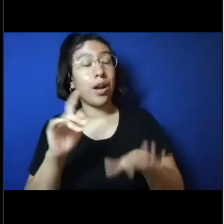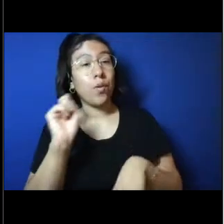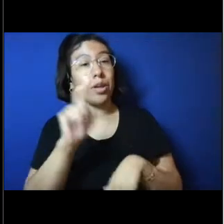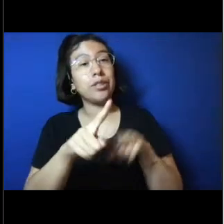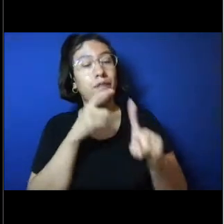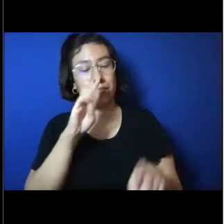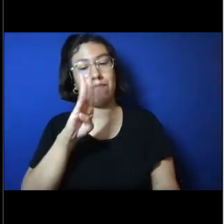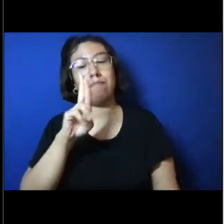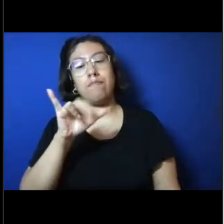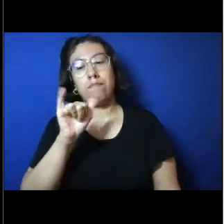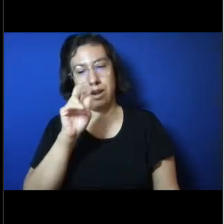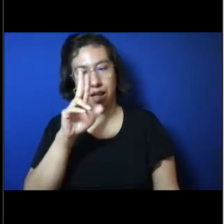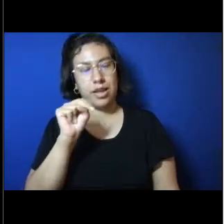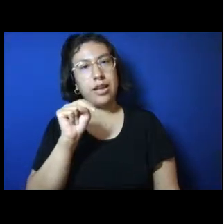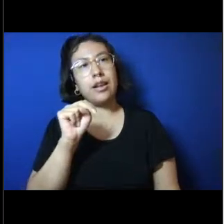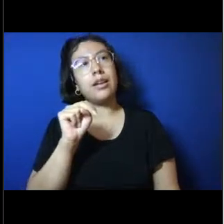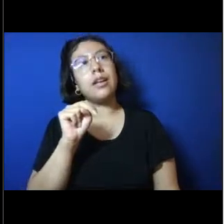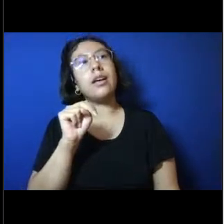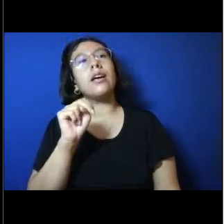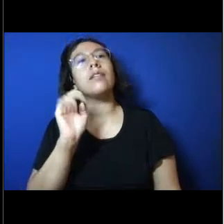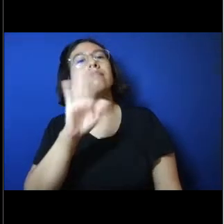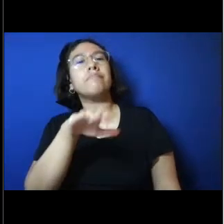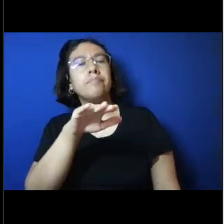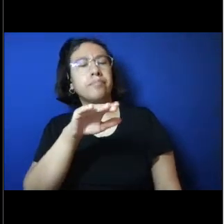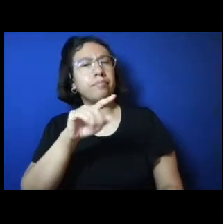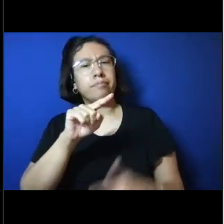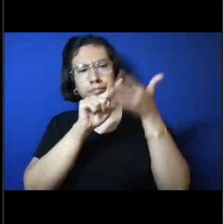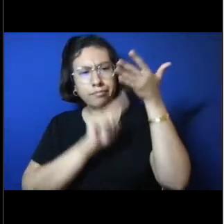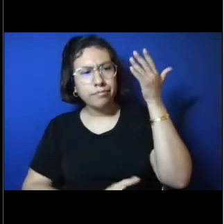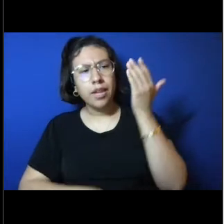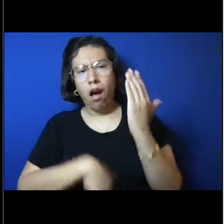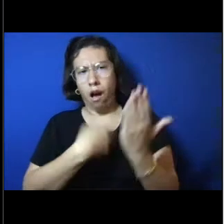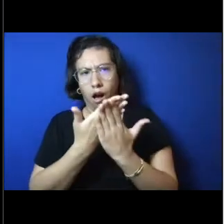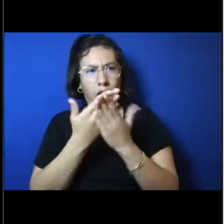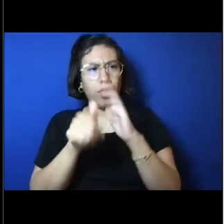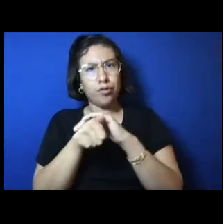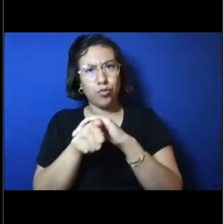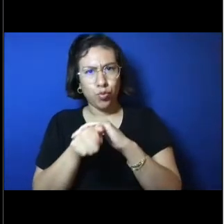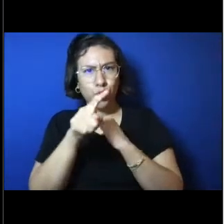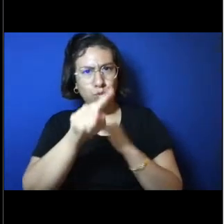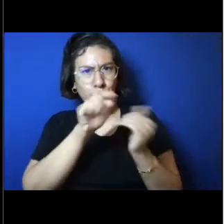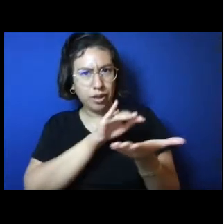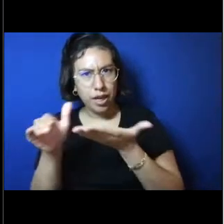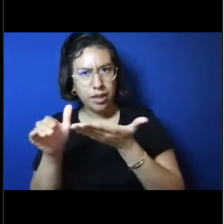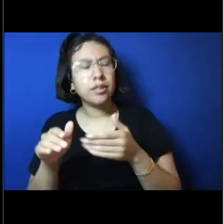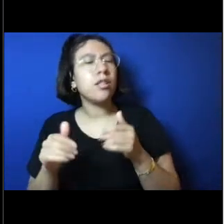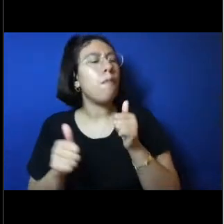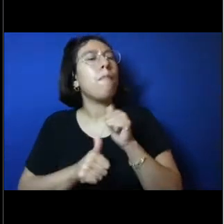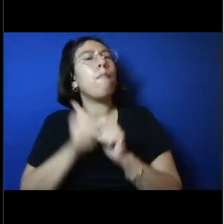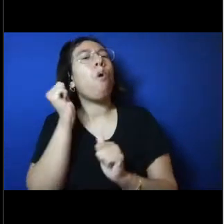And Brian asks, "Out of all the species of sea turtles you have studied, what was the most unique and why?"